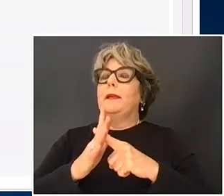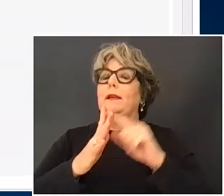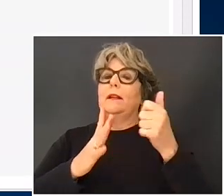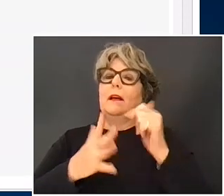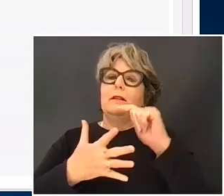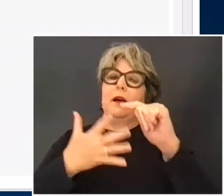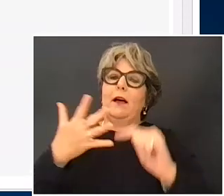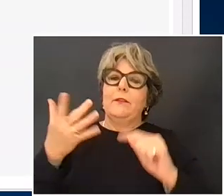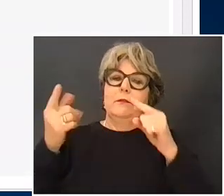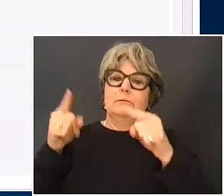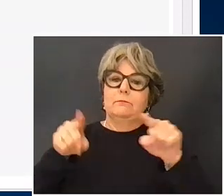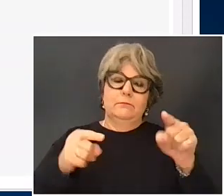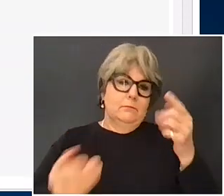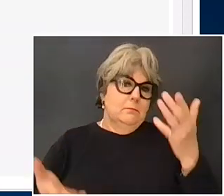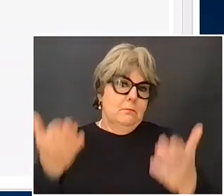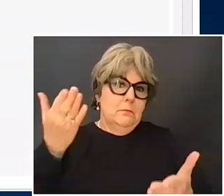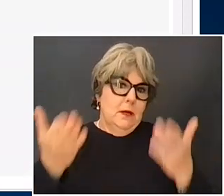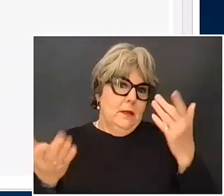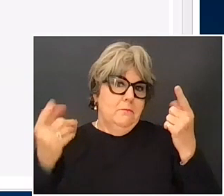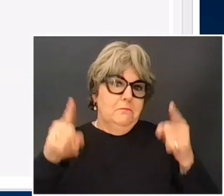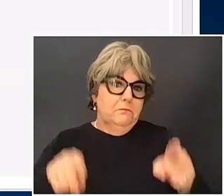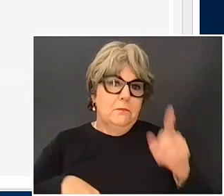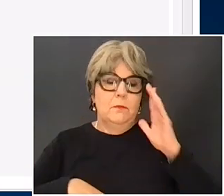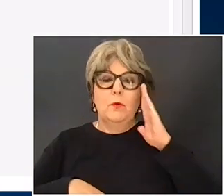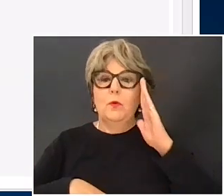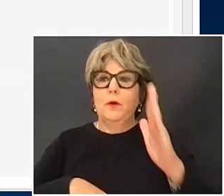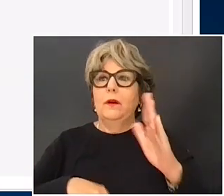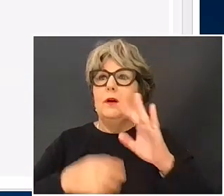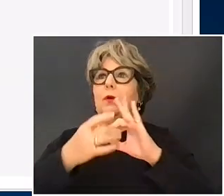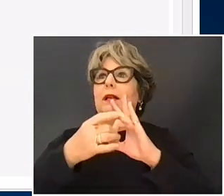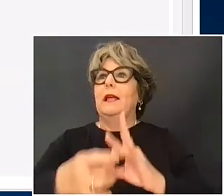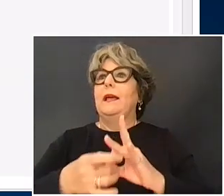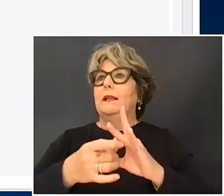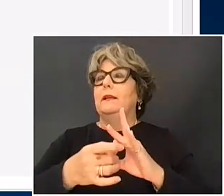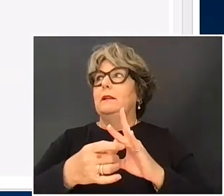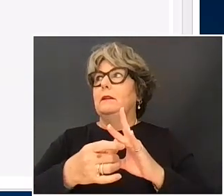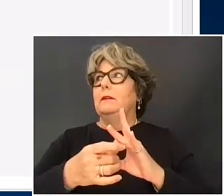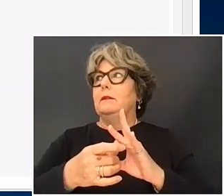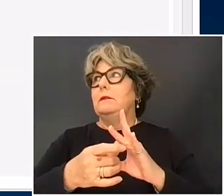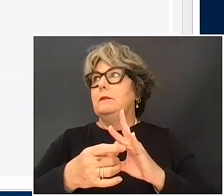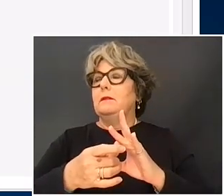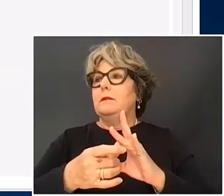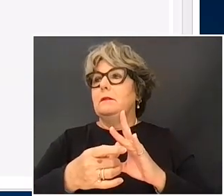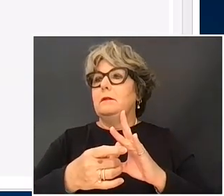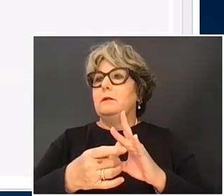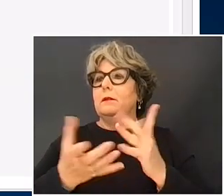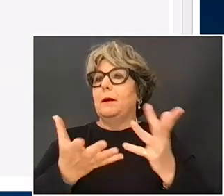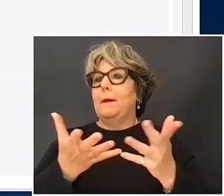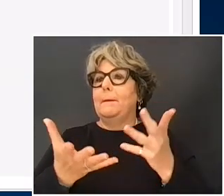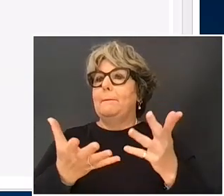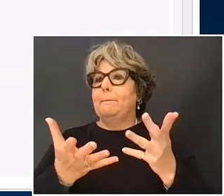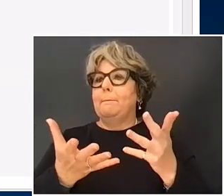possibly, in terms of how institutions-